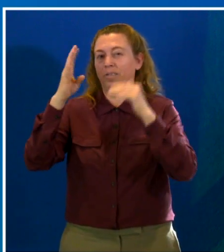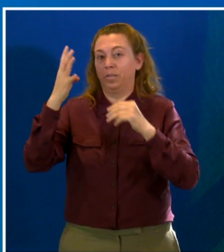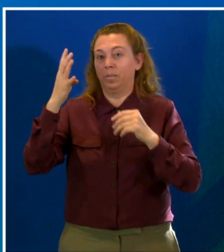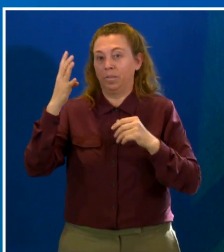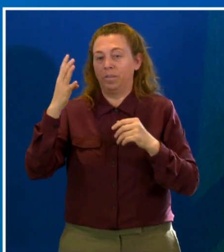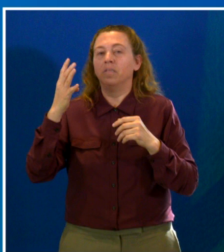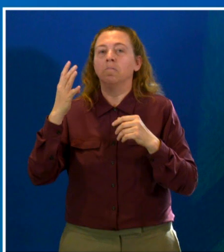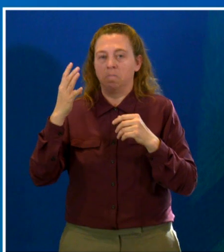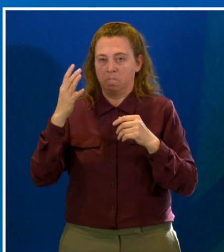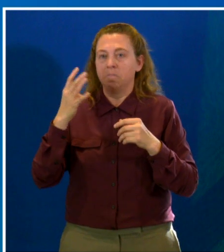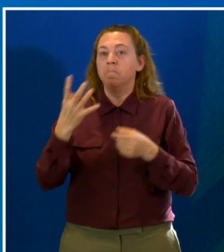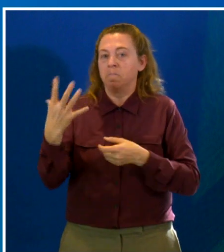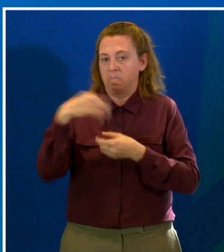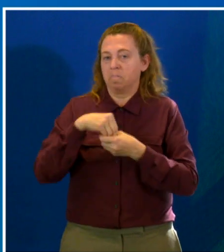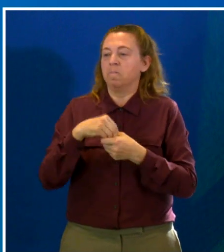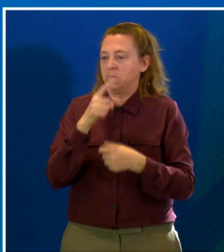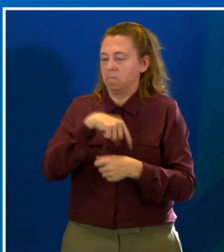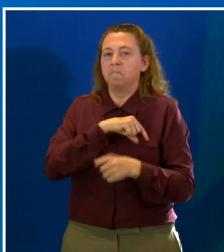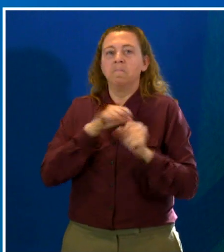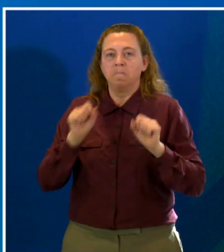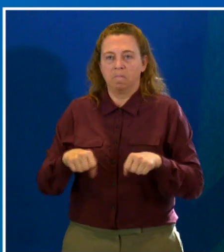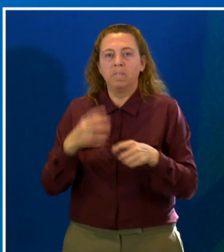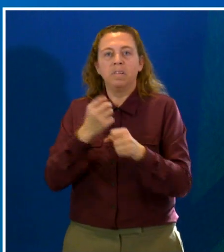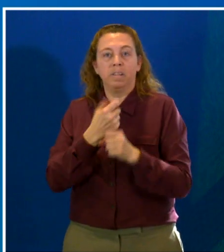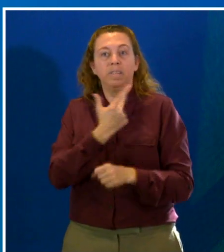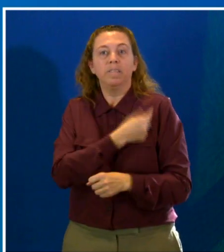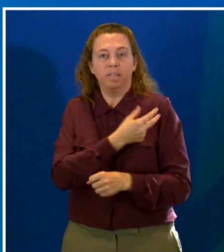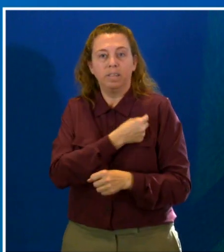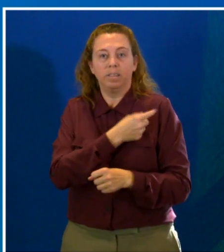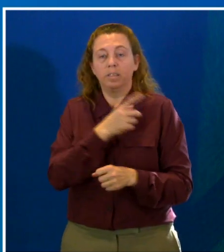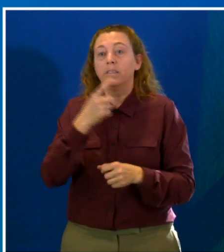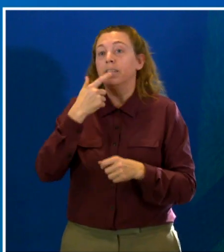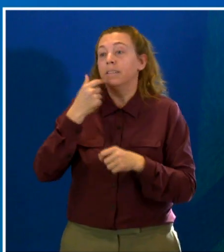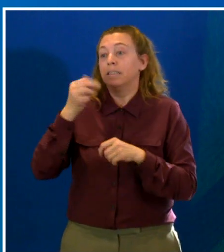people 16 or older with two or more pre-existing disorders or